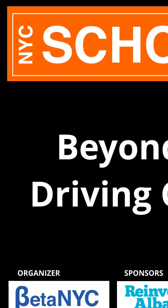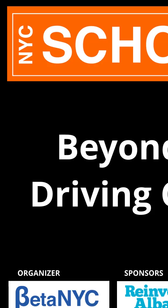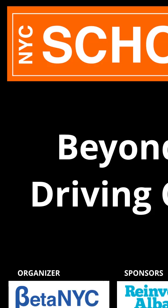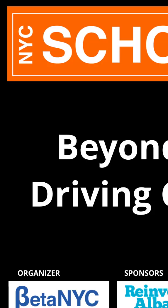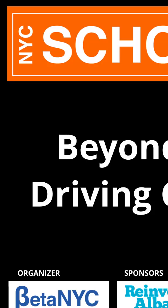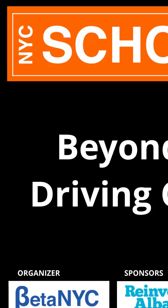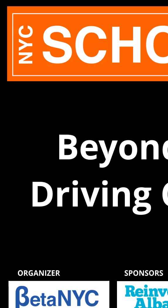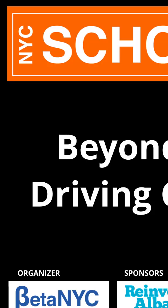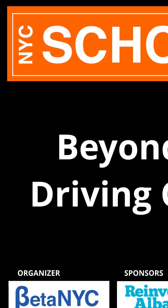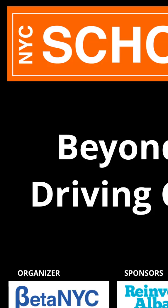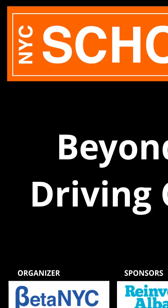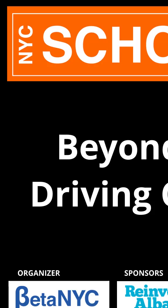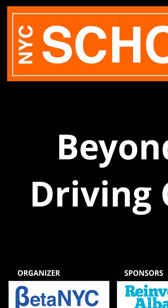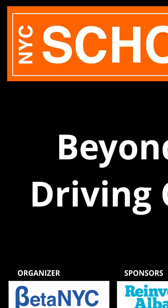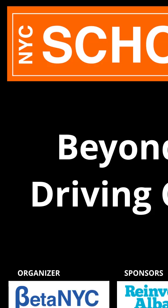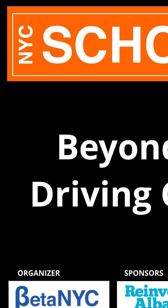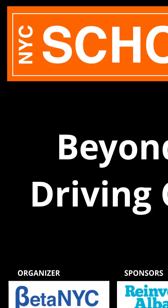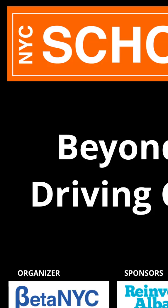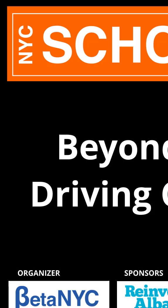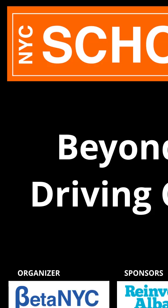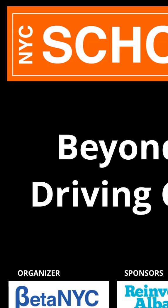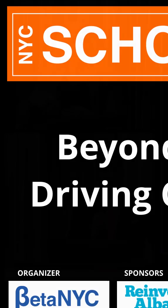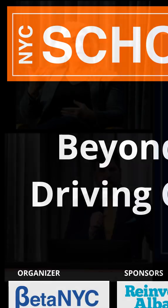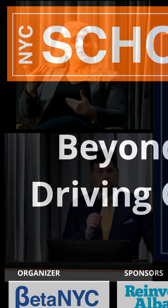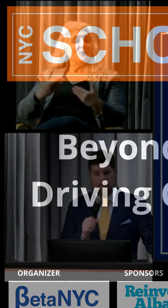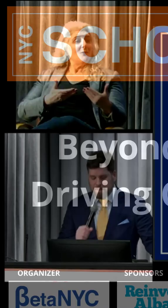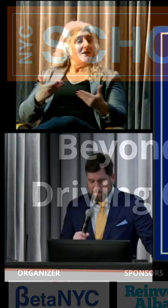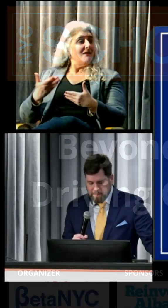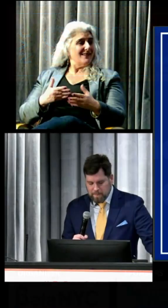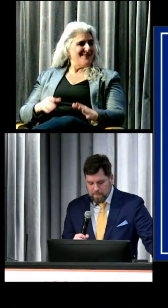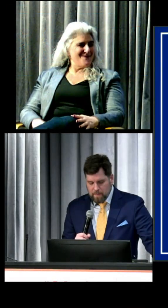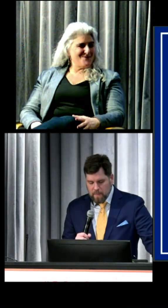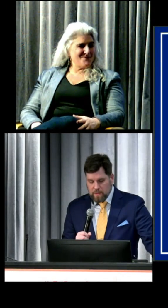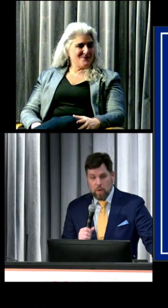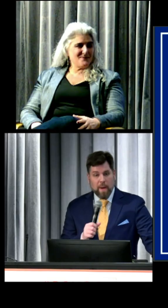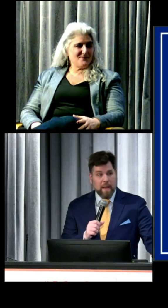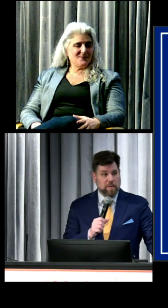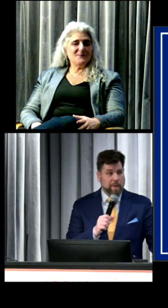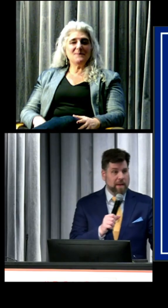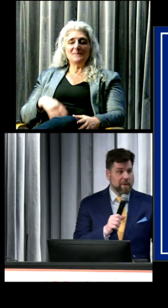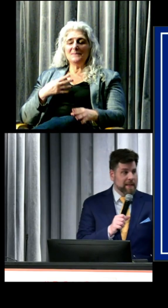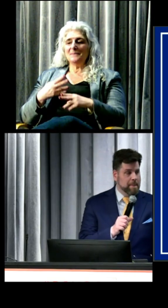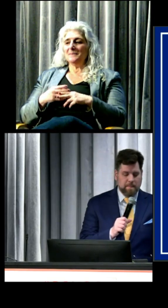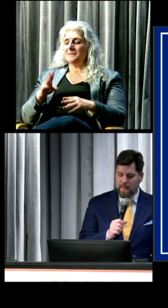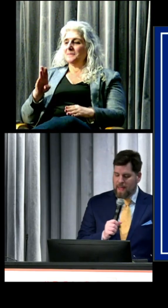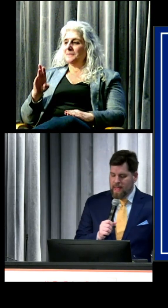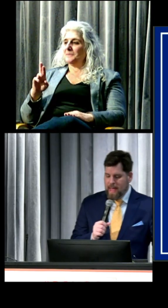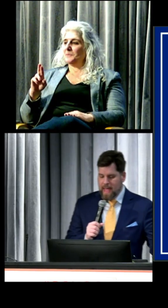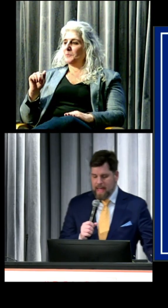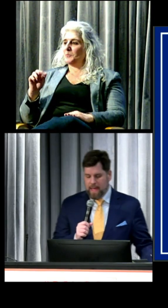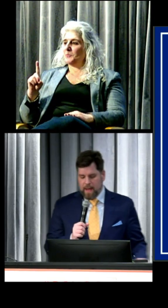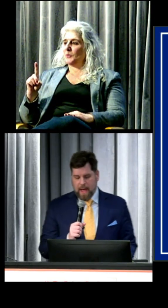I'm Katie Culp. I am the Chief Learning Officer at the New York Hall of Science. I am, this is my first time at this conference.